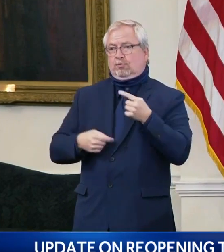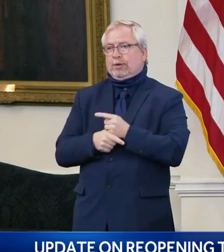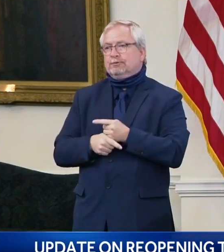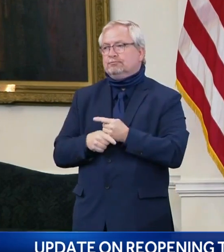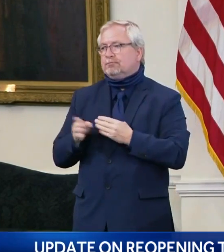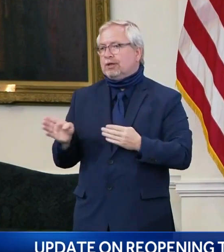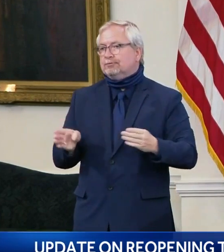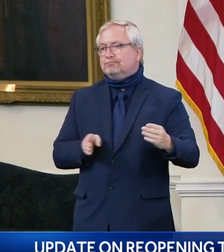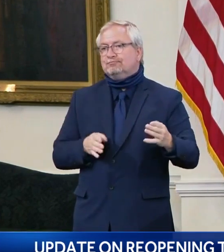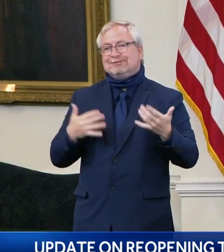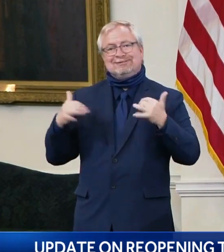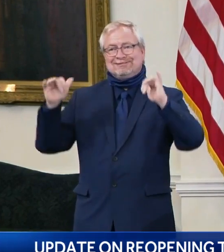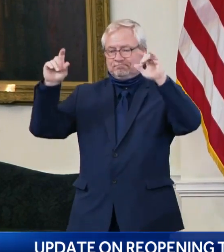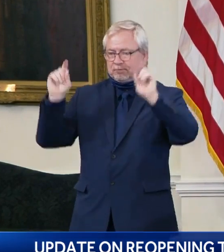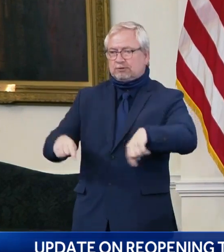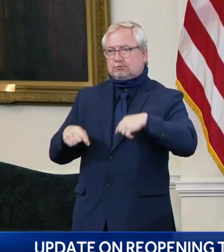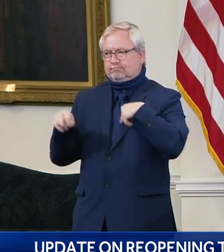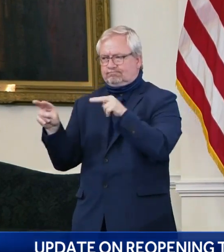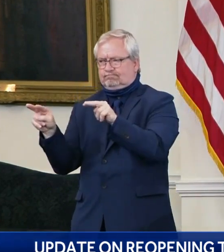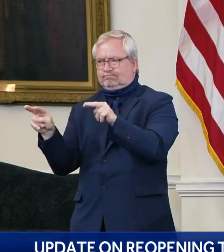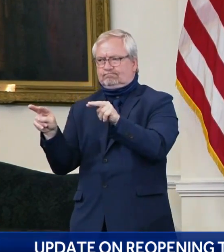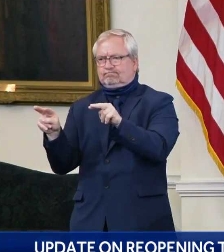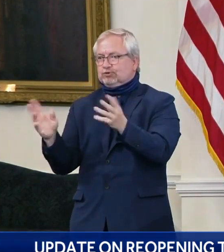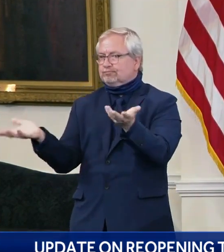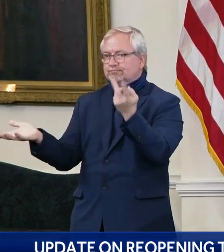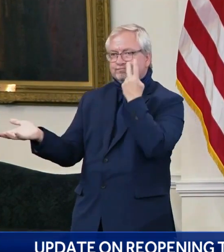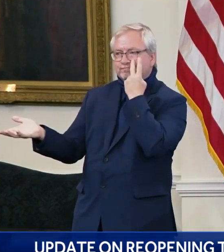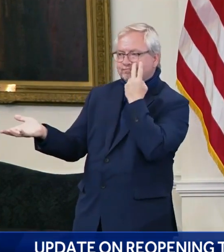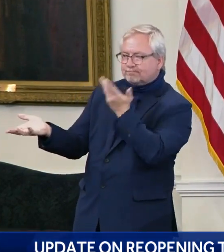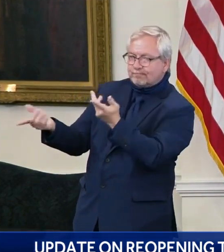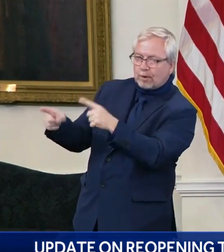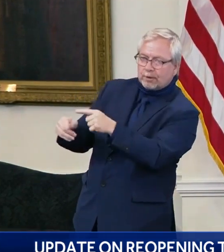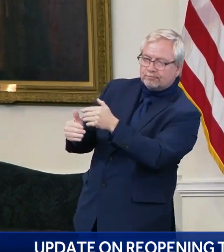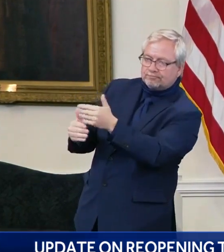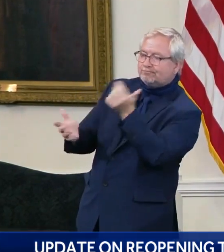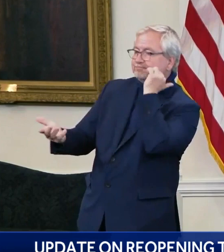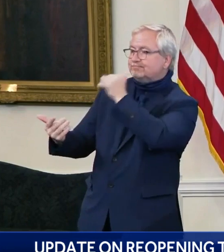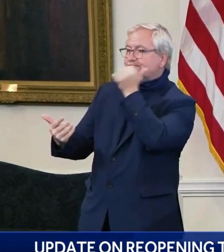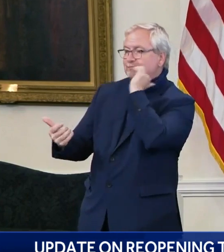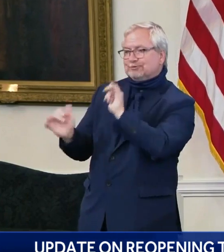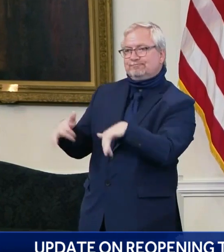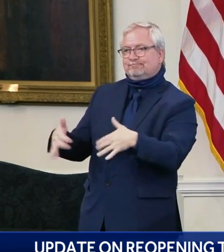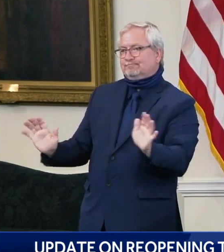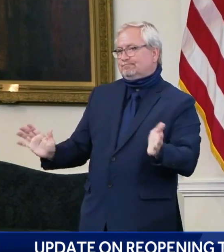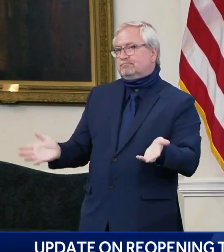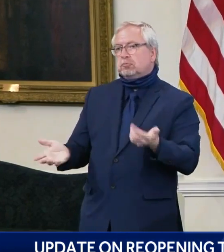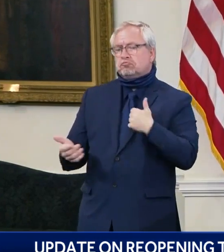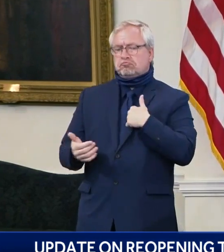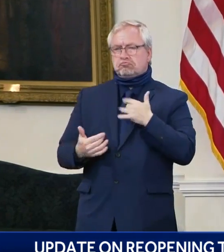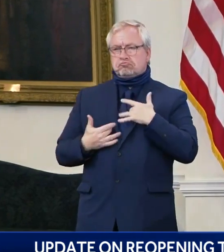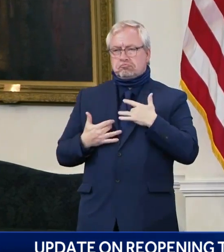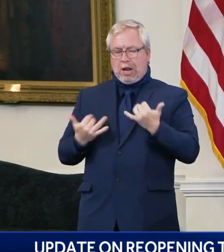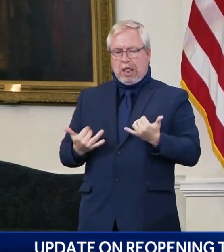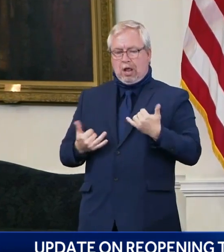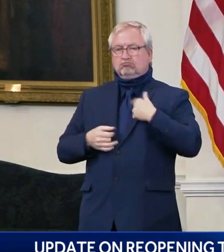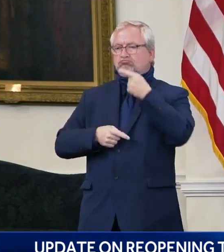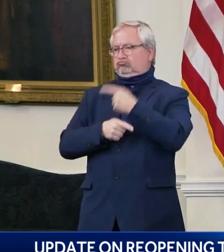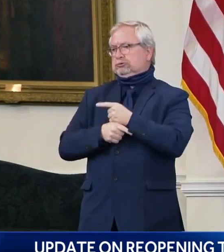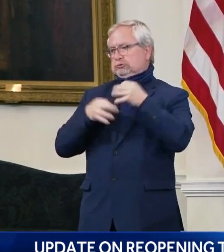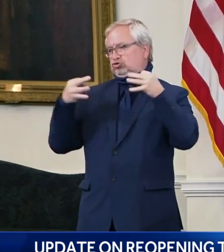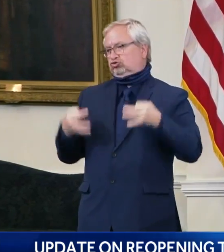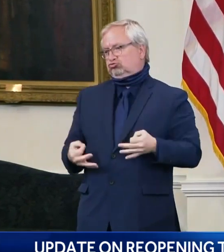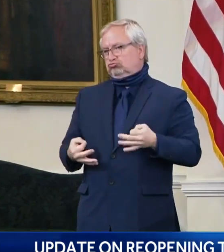WE ARE HOPEFUL THAT THE PLAN IS THE RIGHT ONE, BUT WE WILL CONTINUE TO WATCH AND CONTINUE TO MONITOR THIS ON A DAILY BASIS.